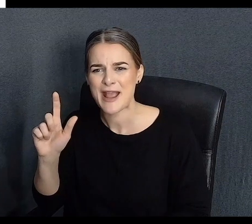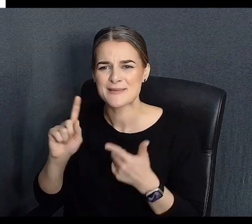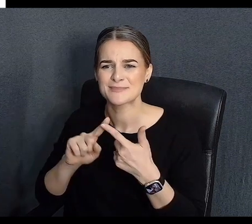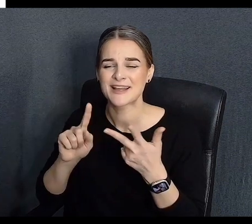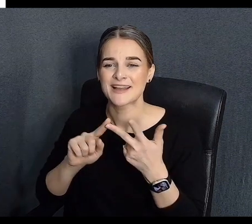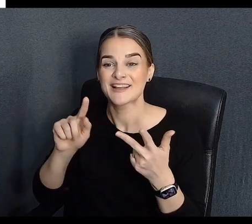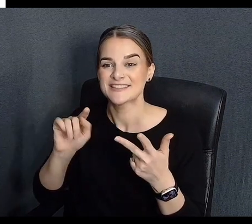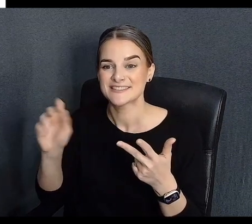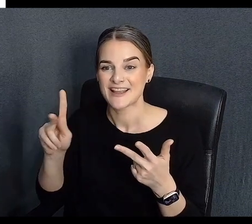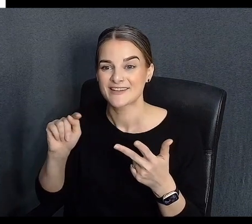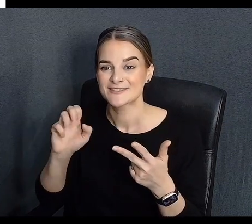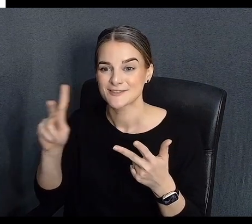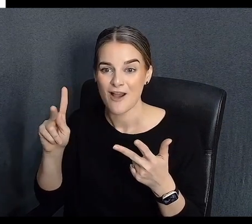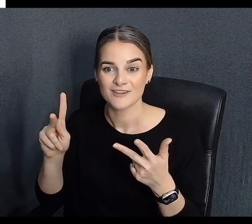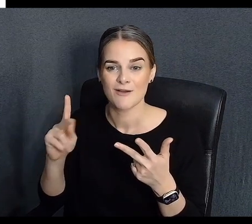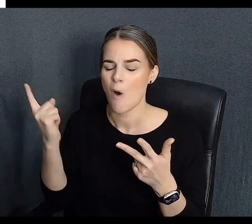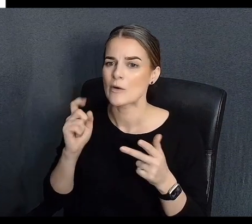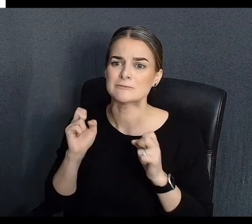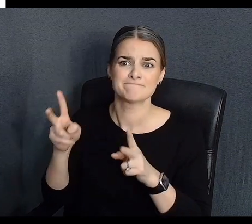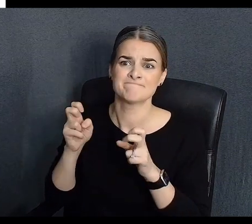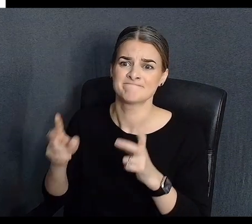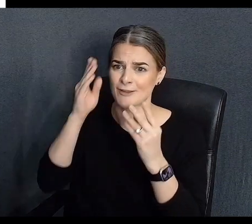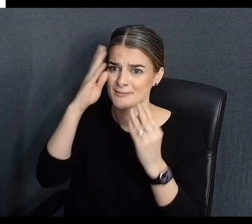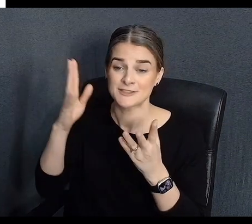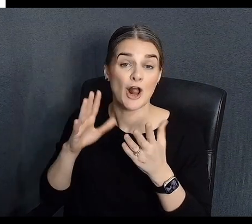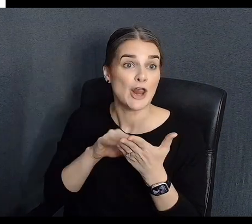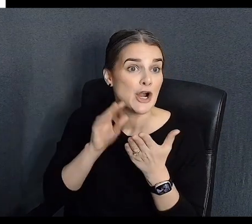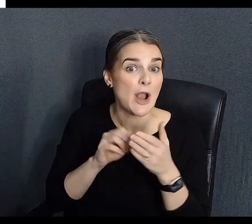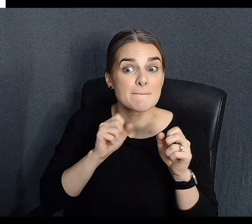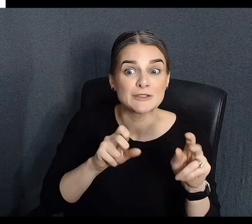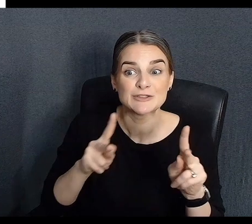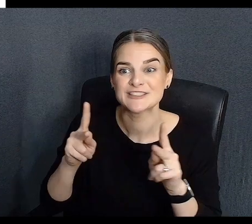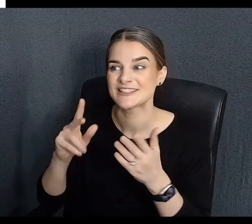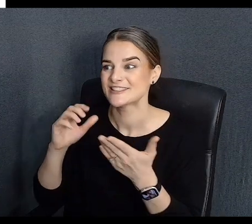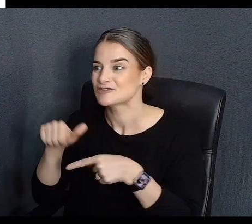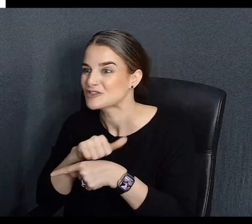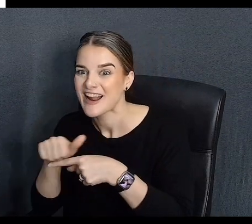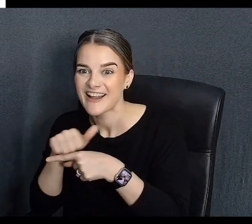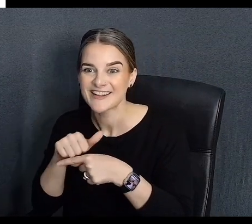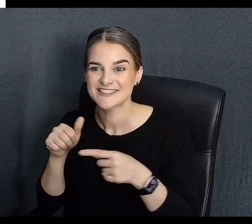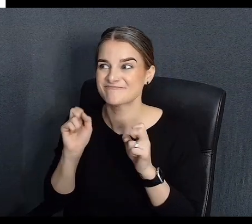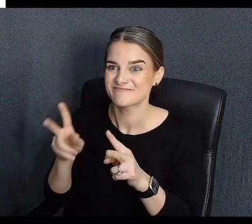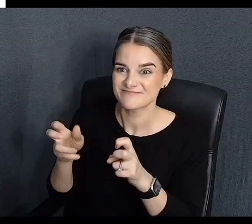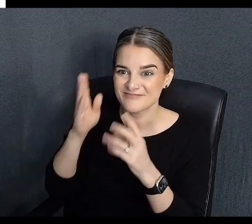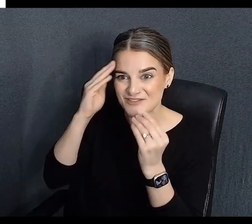about new learning opportunities, trainings, as well as just sharing information about assistive technology.